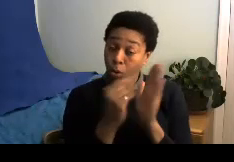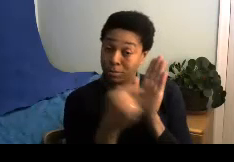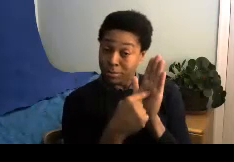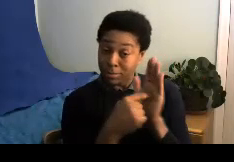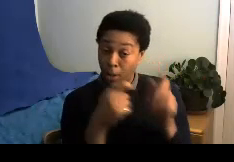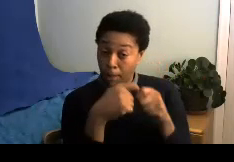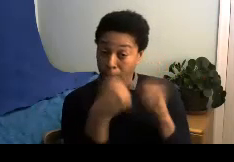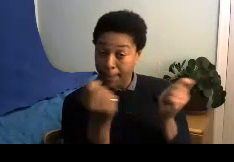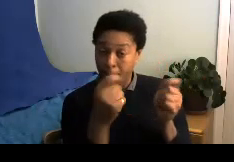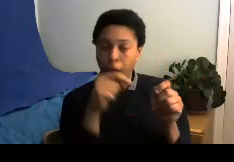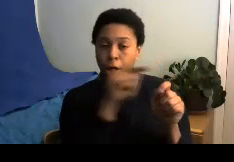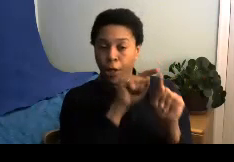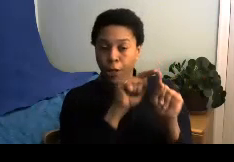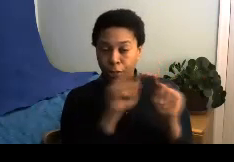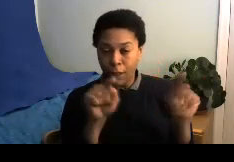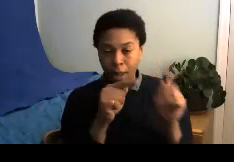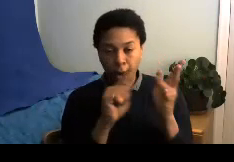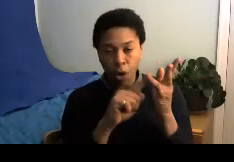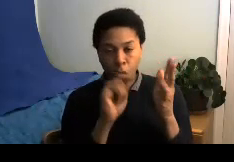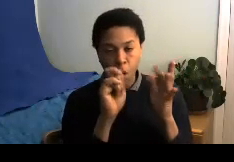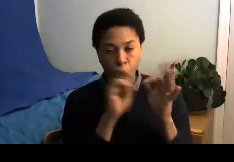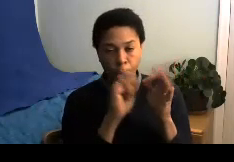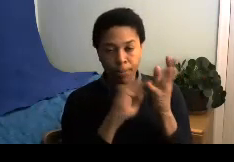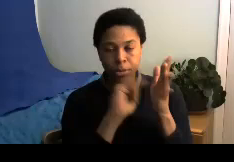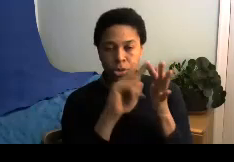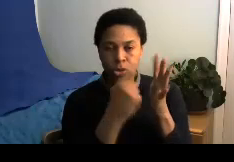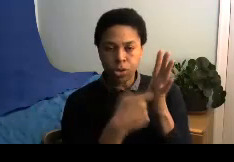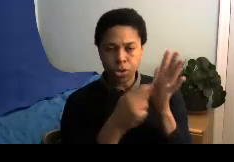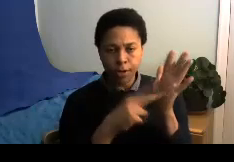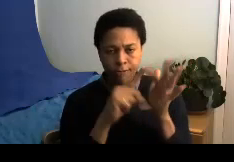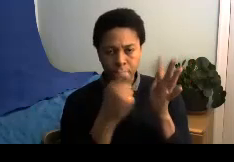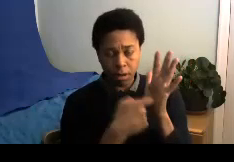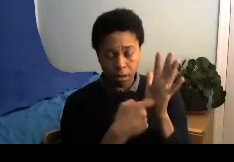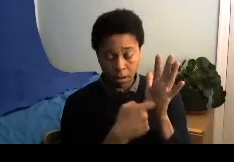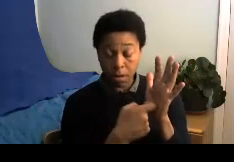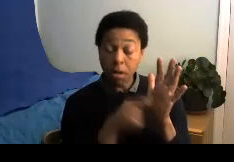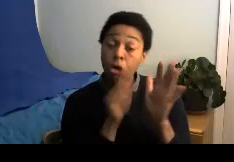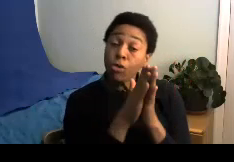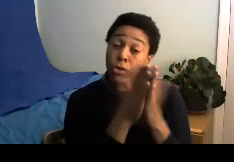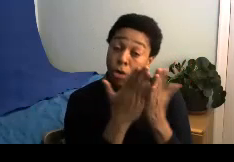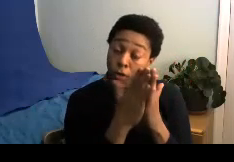list, so congratulations. And the novel was also shortlisted